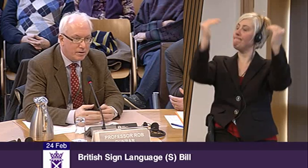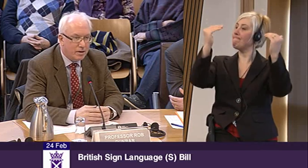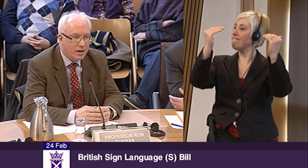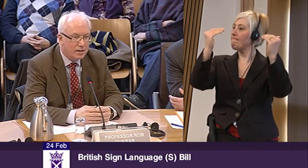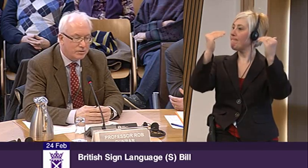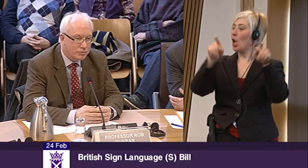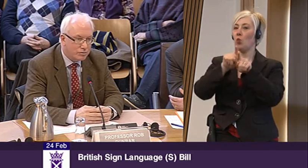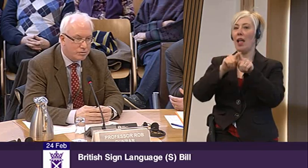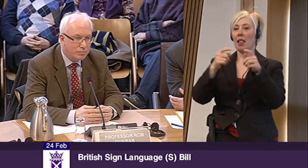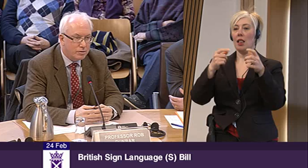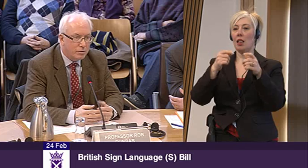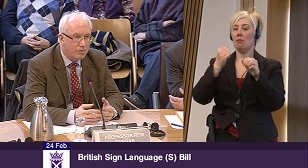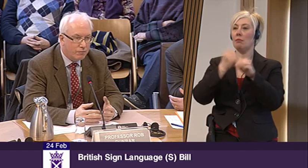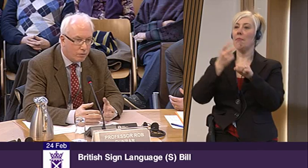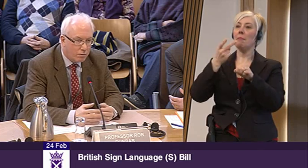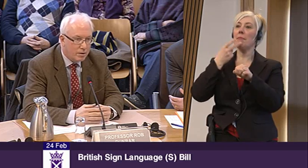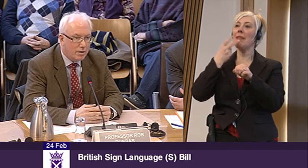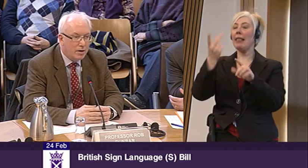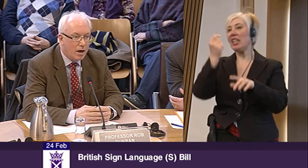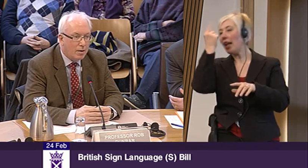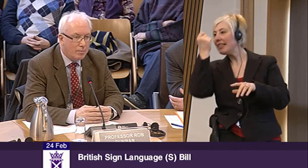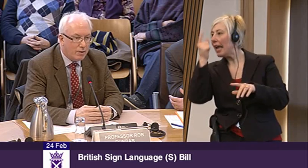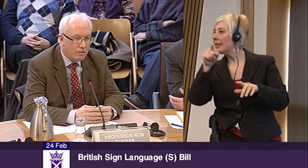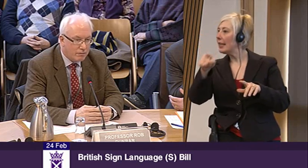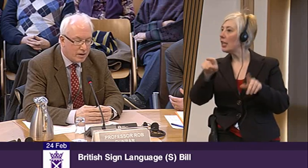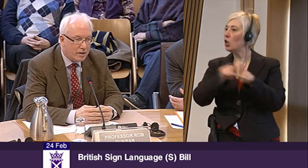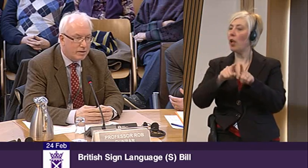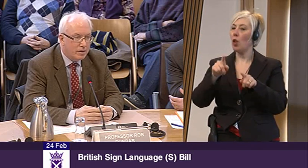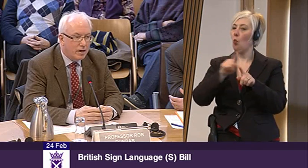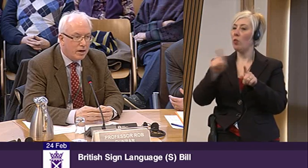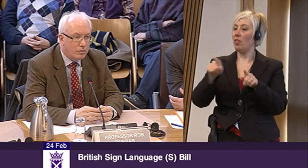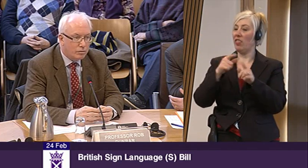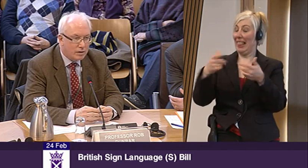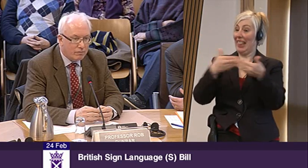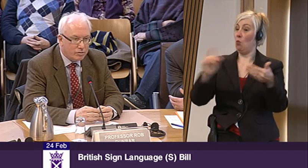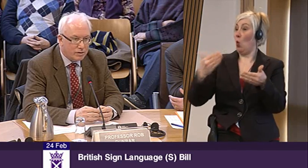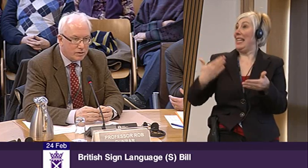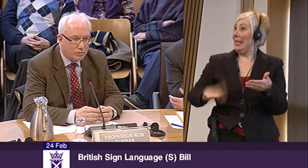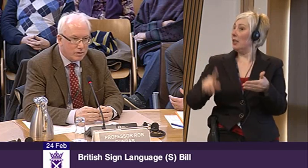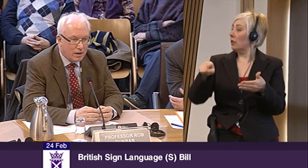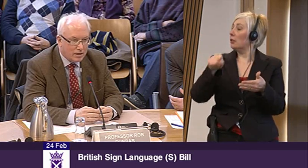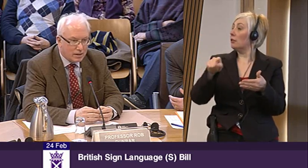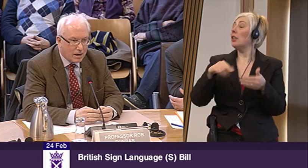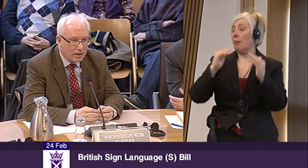of Gaelic and the needs of its speakers.